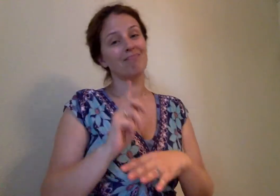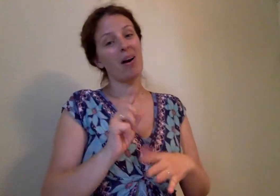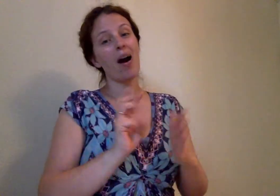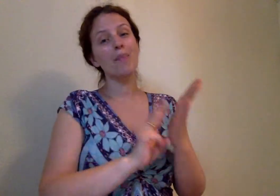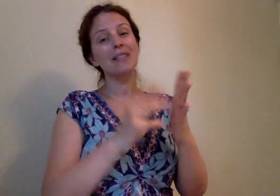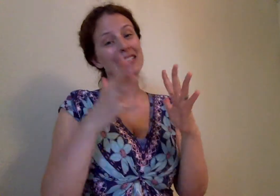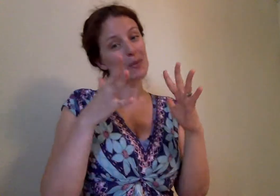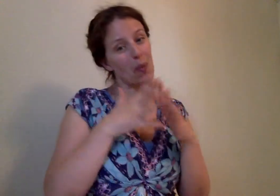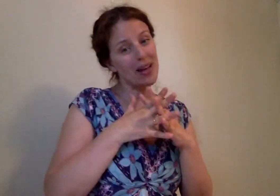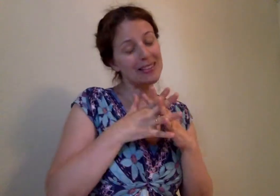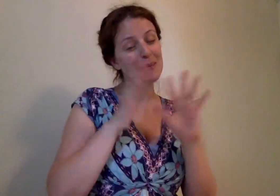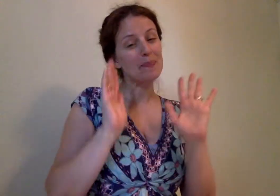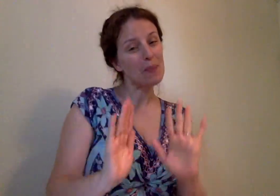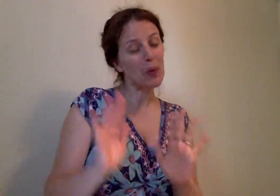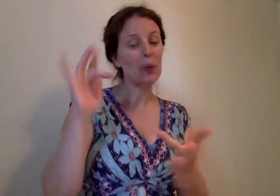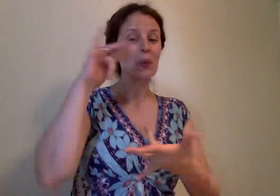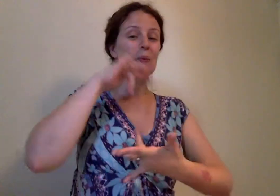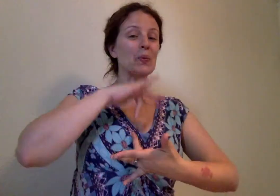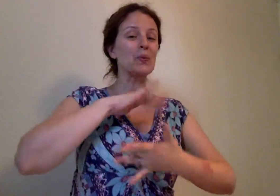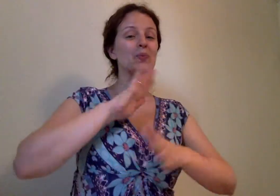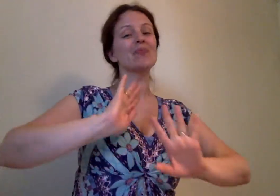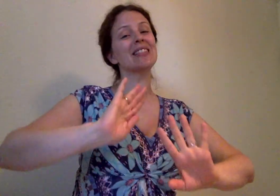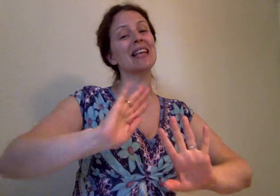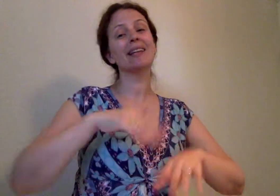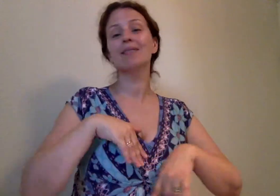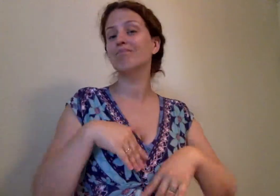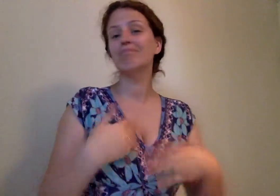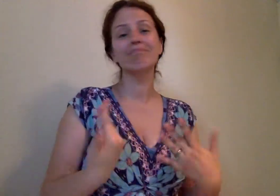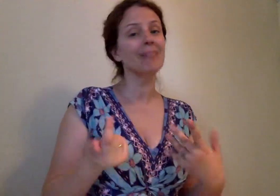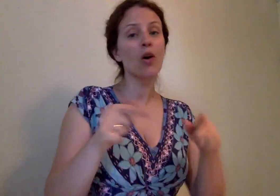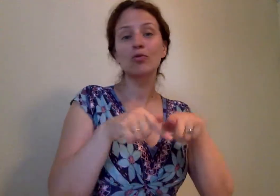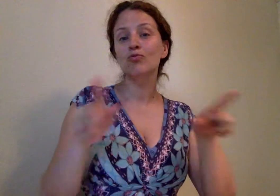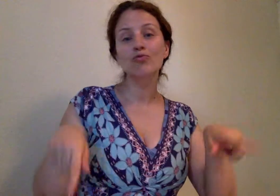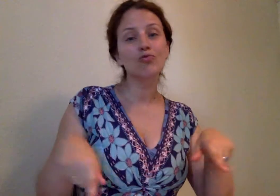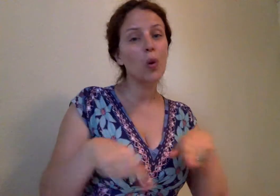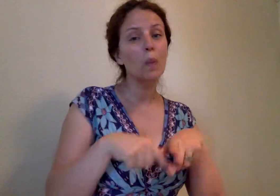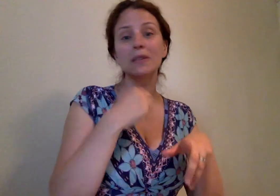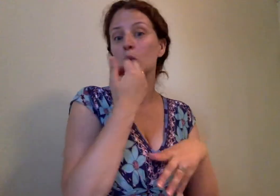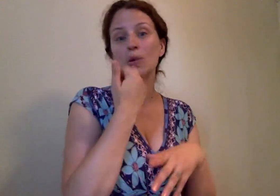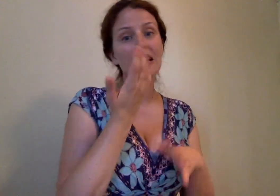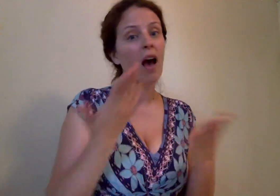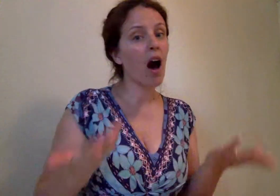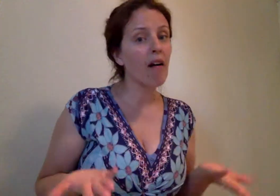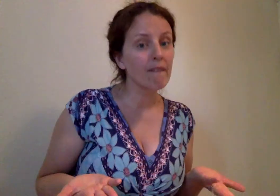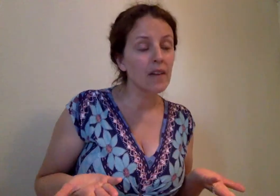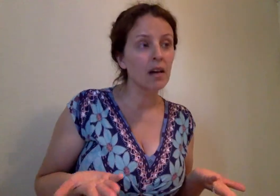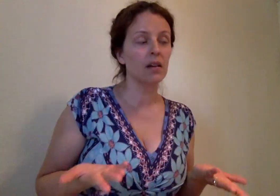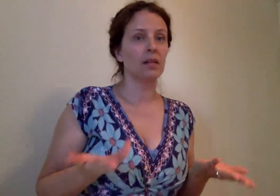Mrs Weston who was a sensible woman said, "I'm sorry we don't have enough rooms."